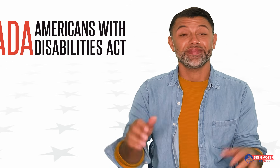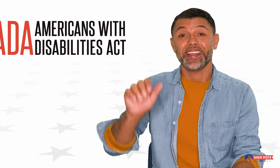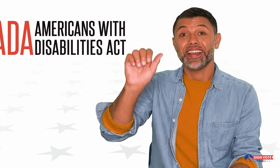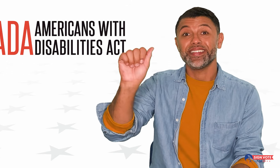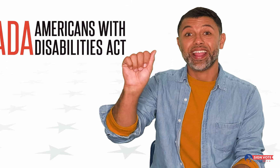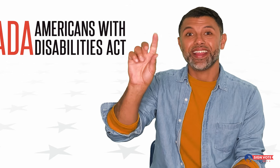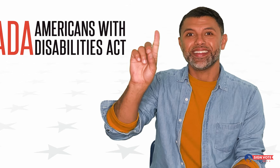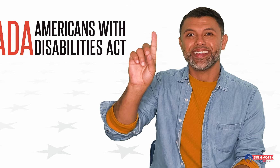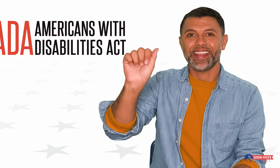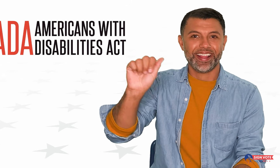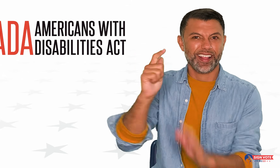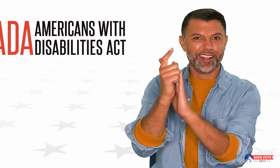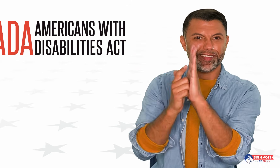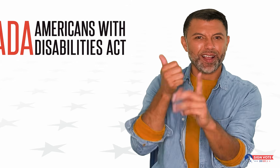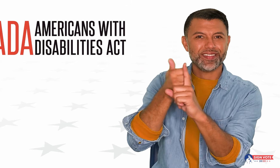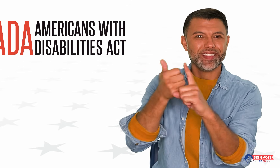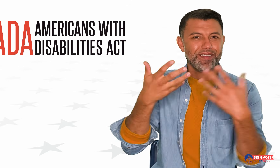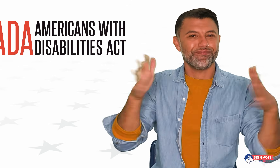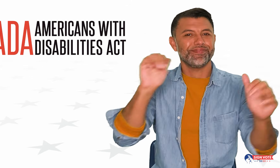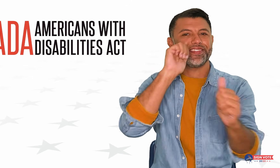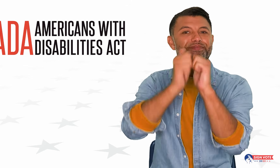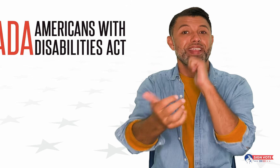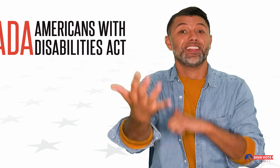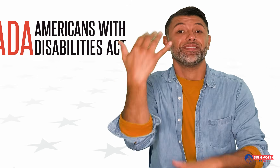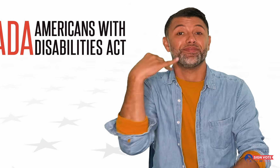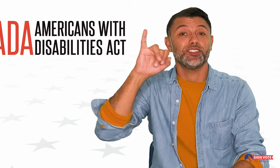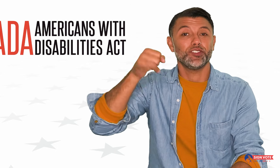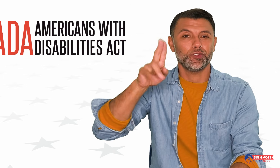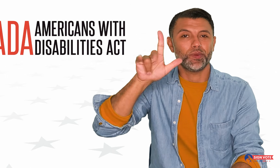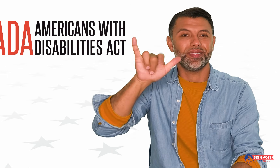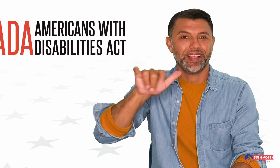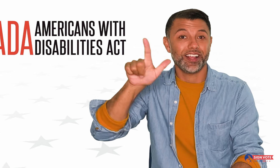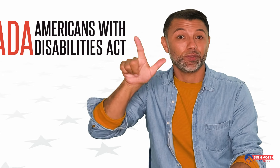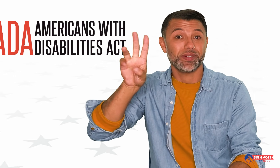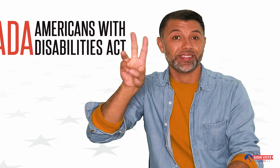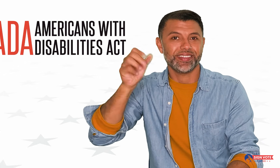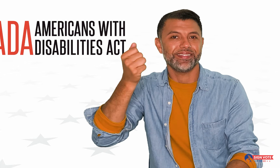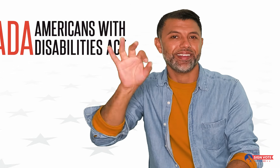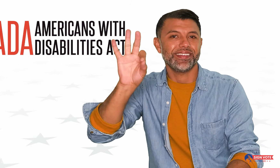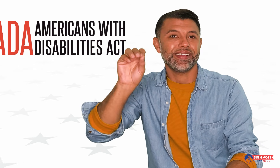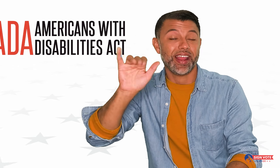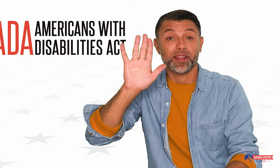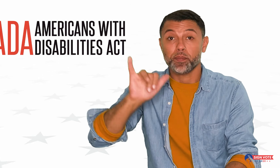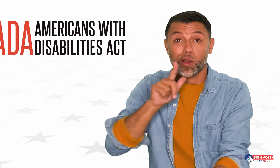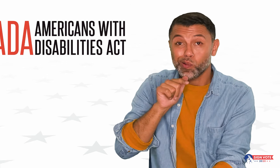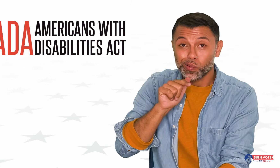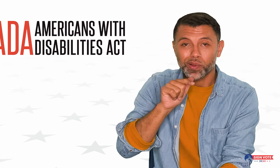The Americans with Disabilities Act (the ADA) was passed on July 26th, 1990